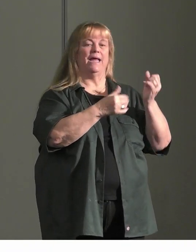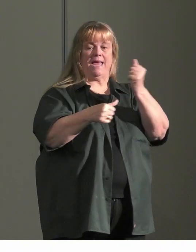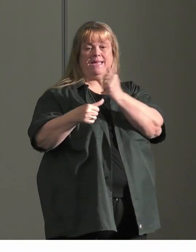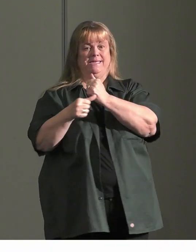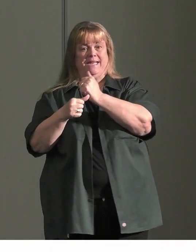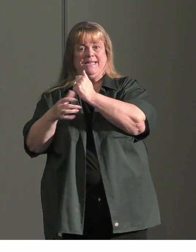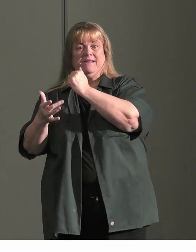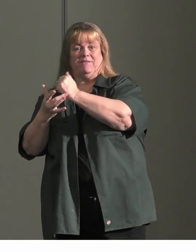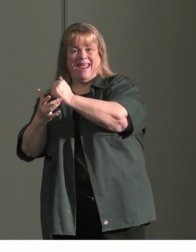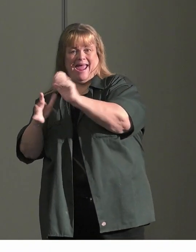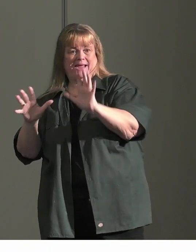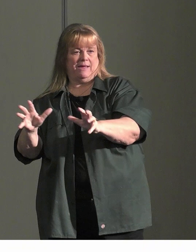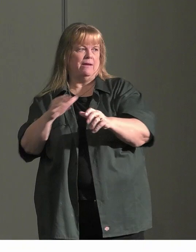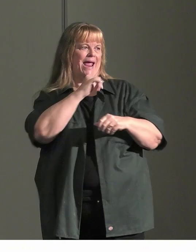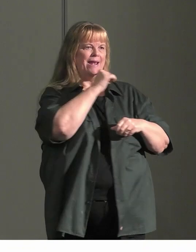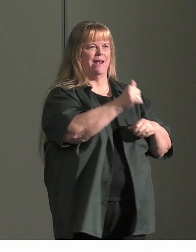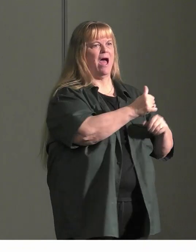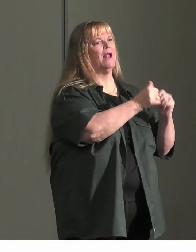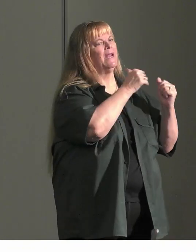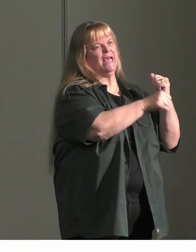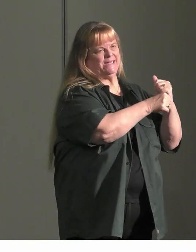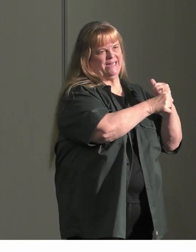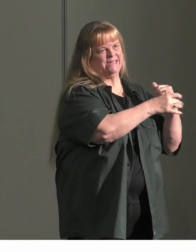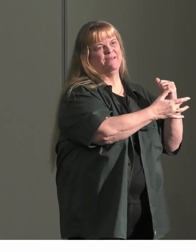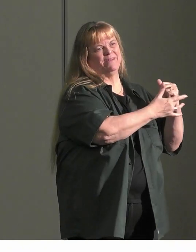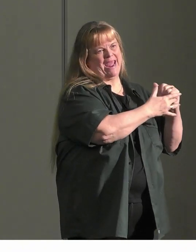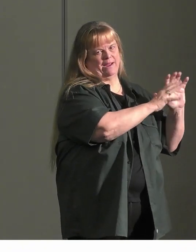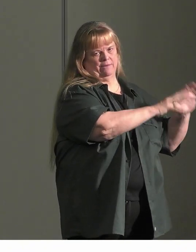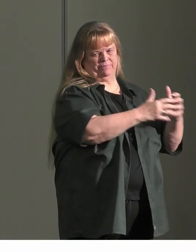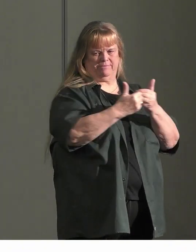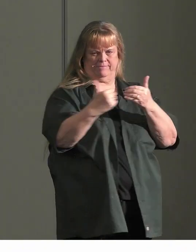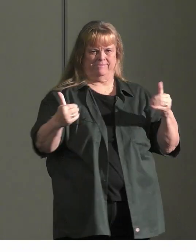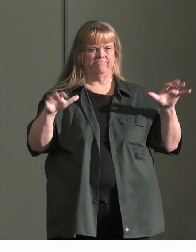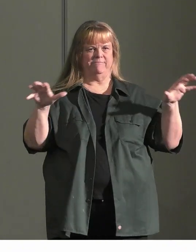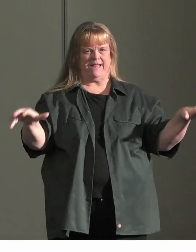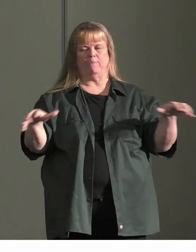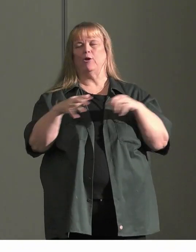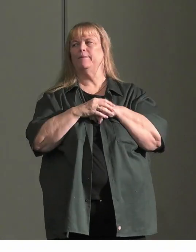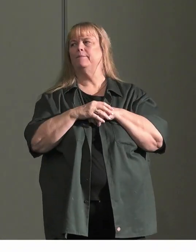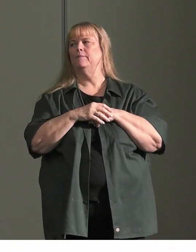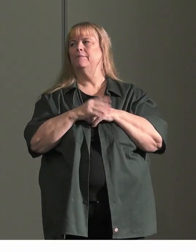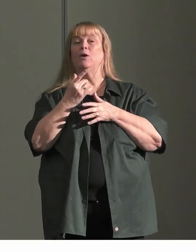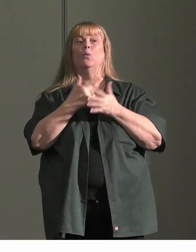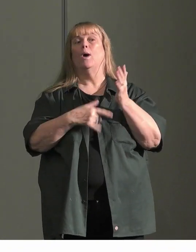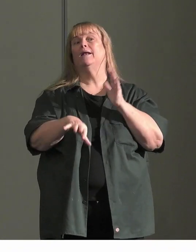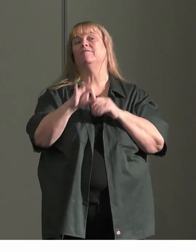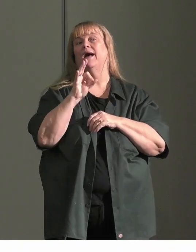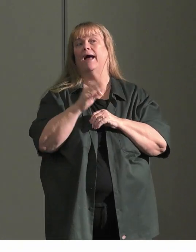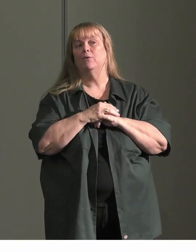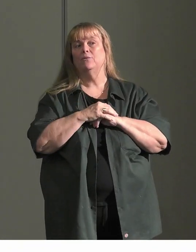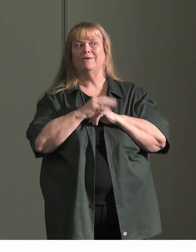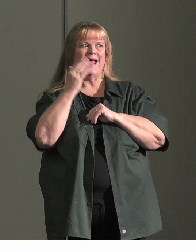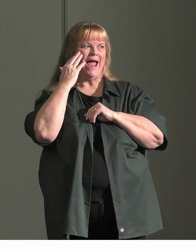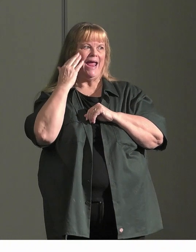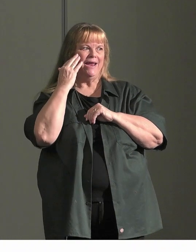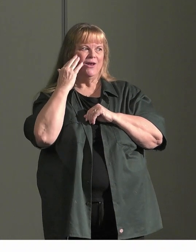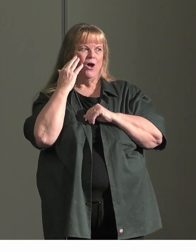and folks that didn't leverage that. What did we find? I know you are on the edge of your